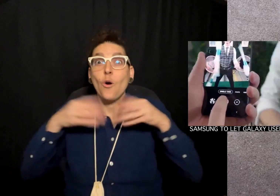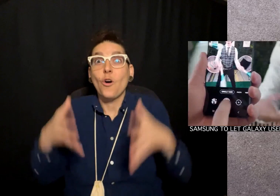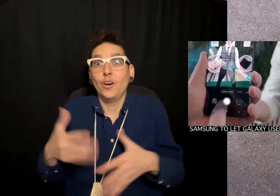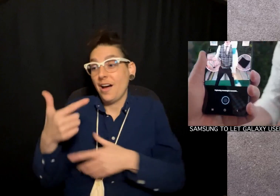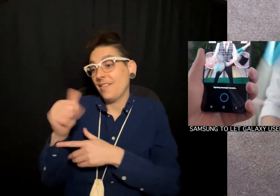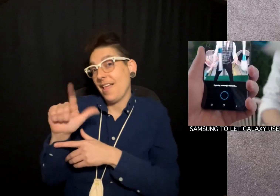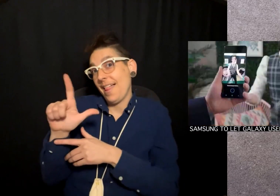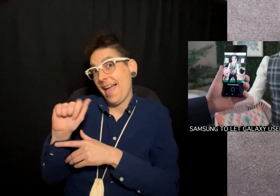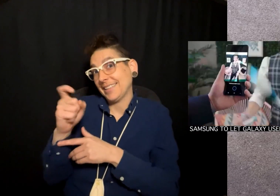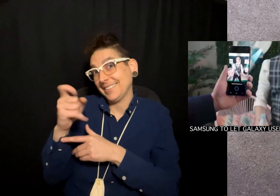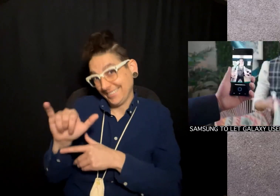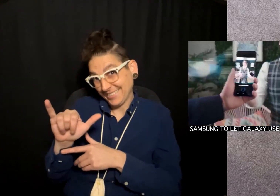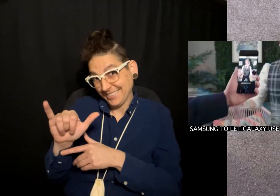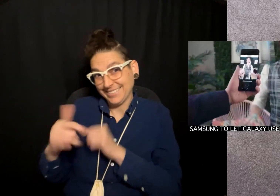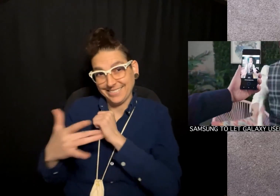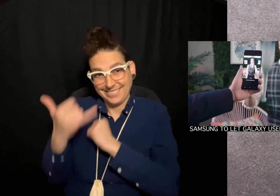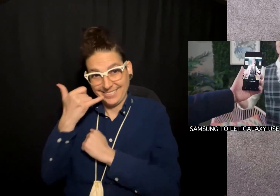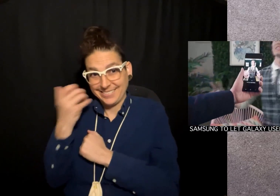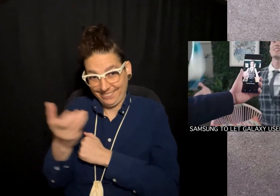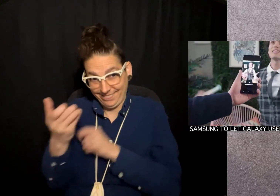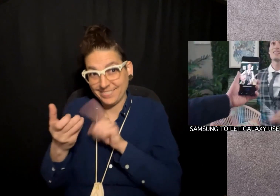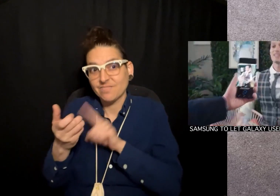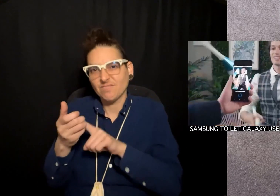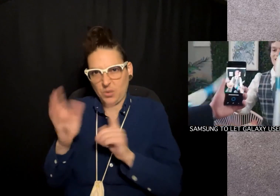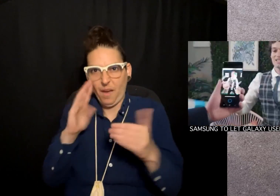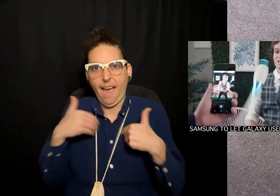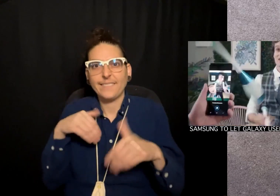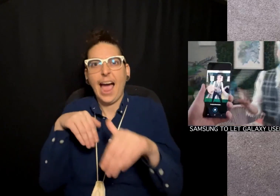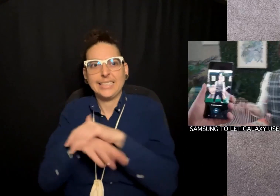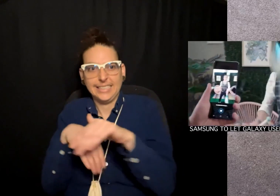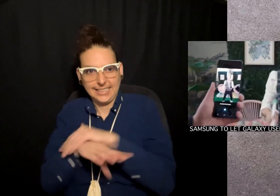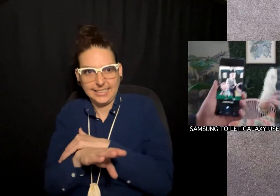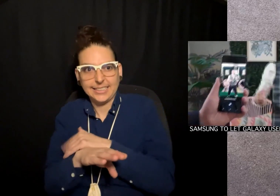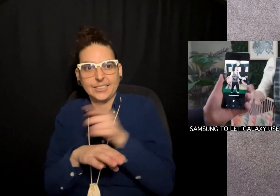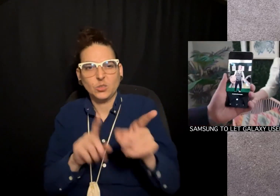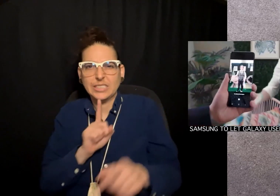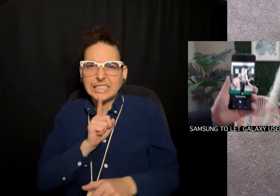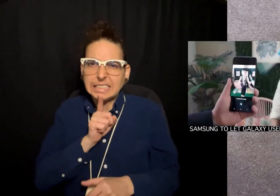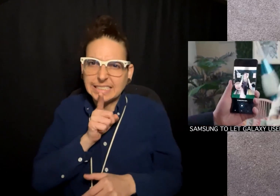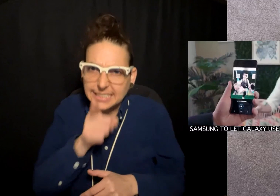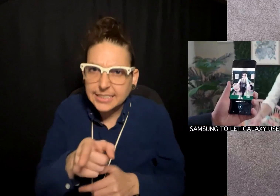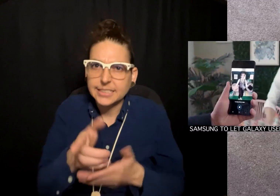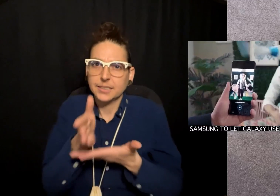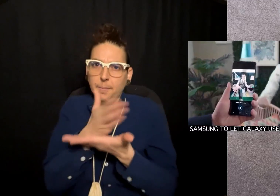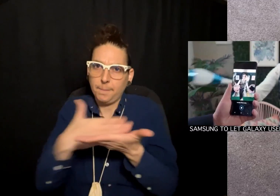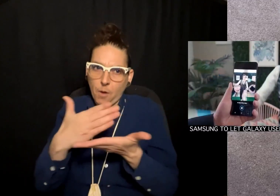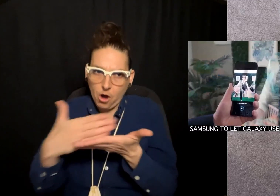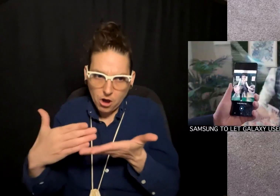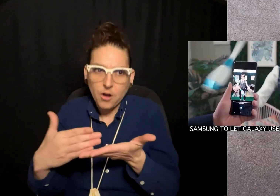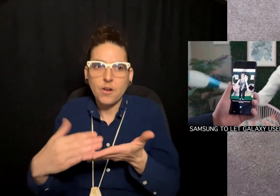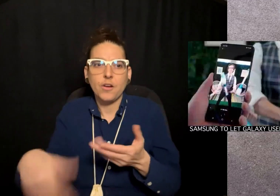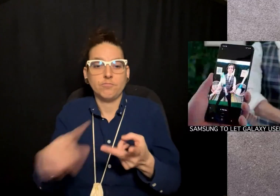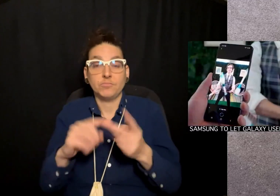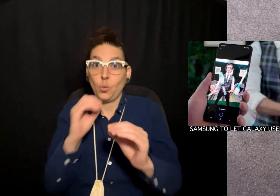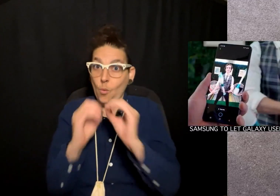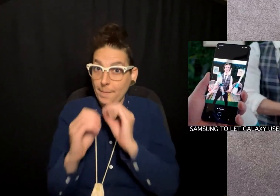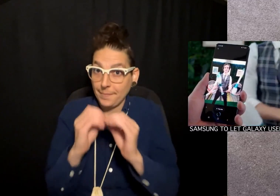well for the first time ever owners of galaxy devices will have access to genuine parts